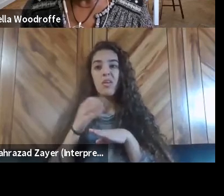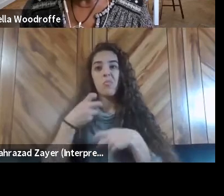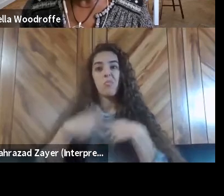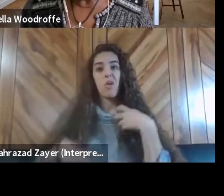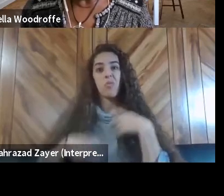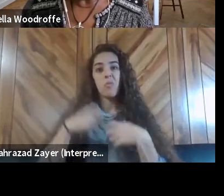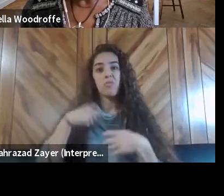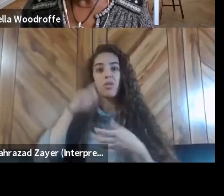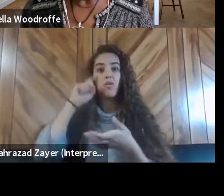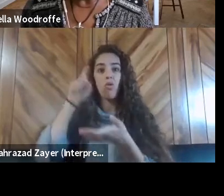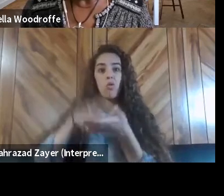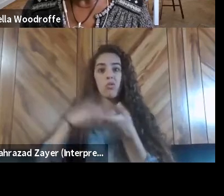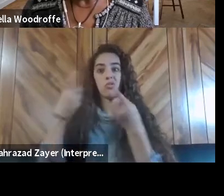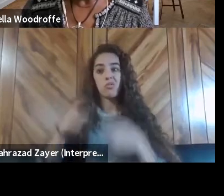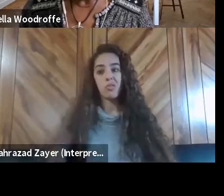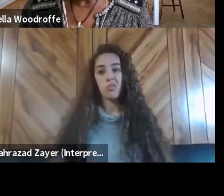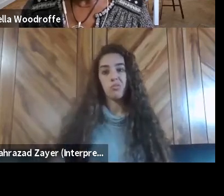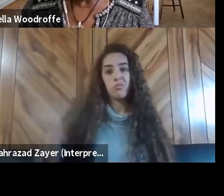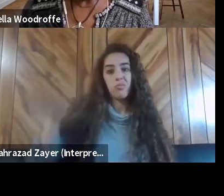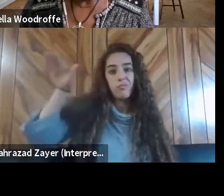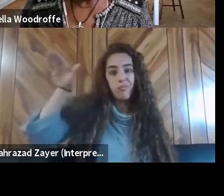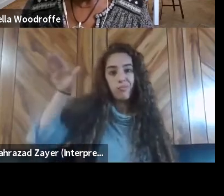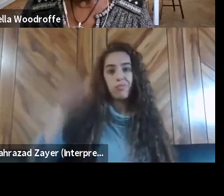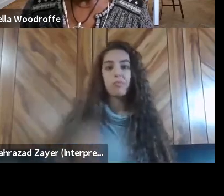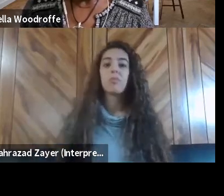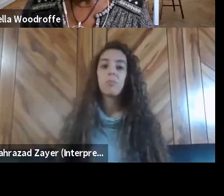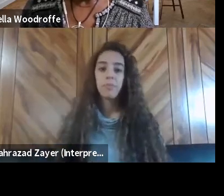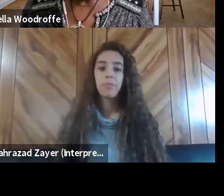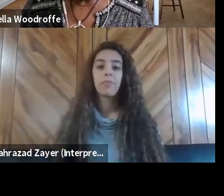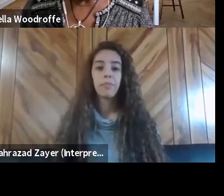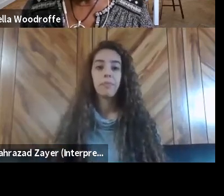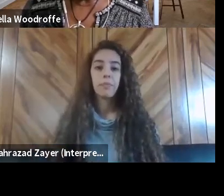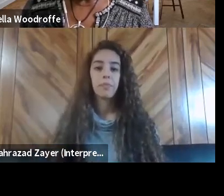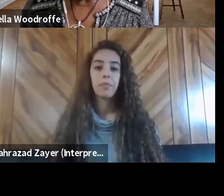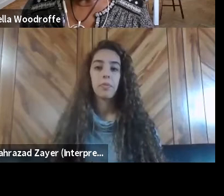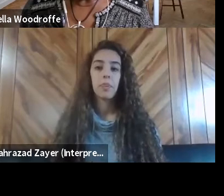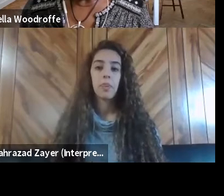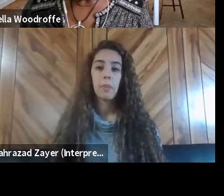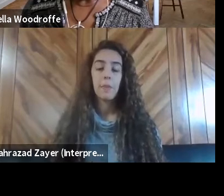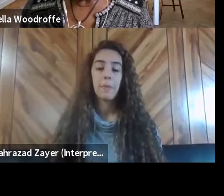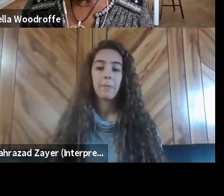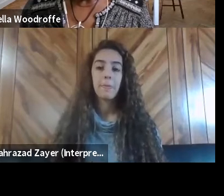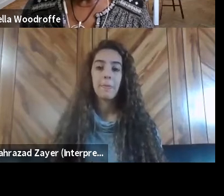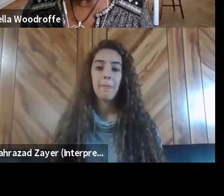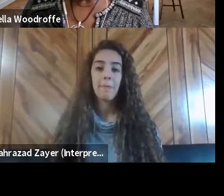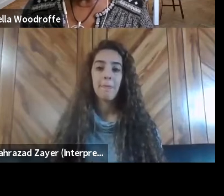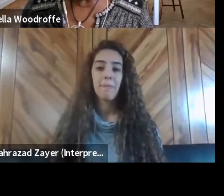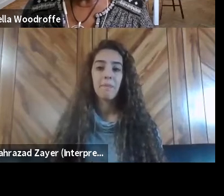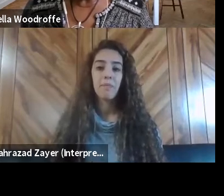seen all along. Anyway. It just gave it just, it was just a